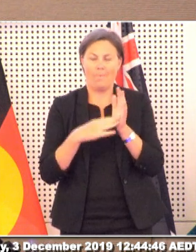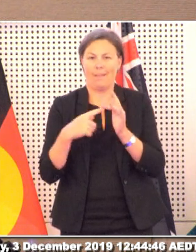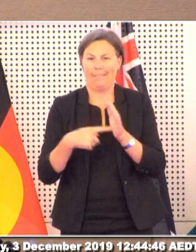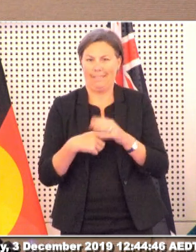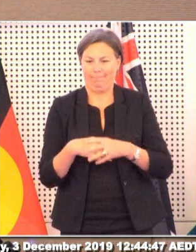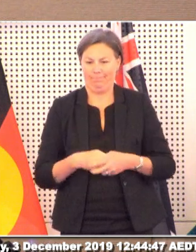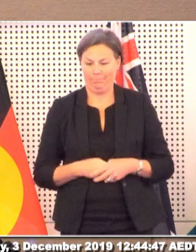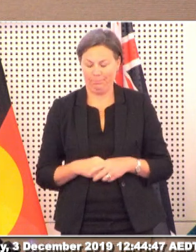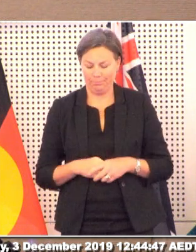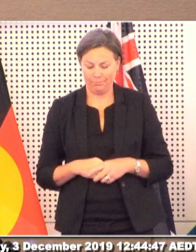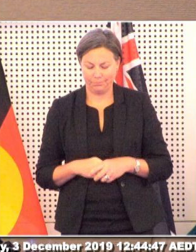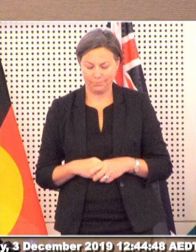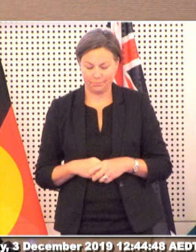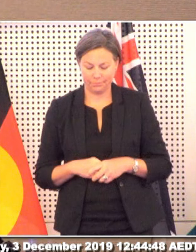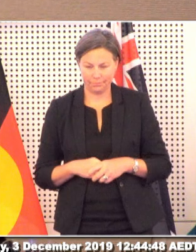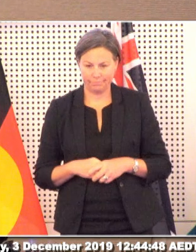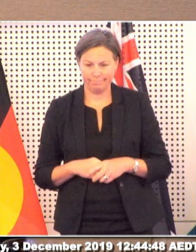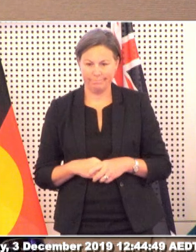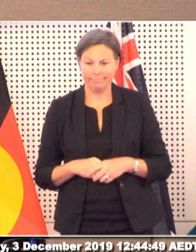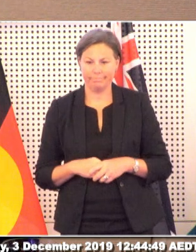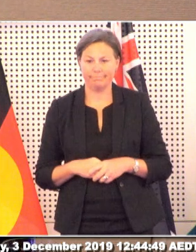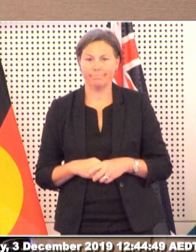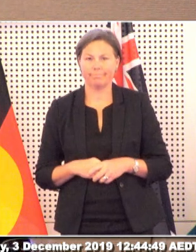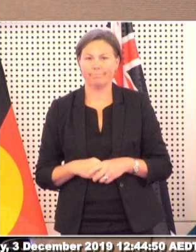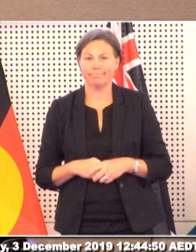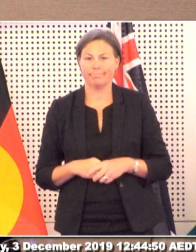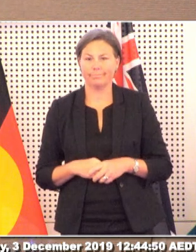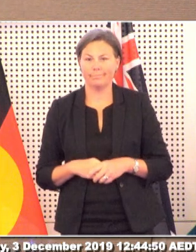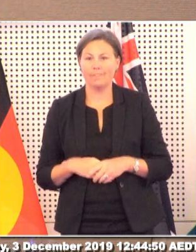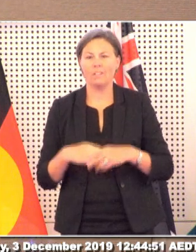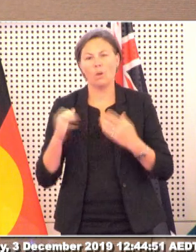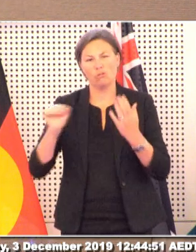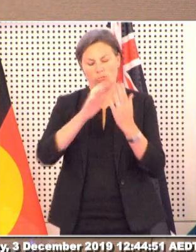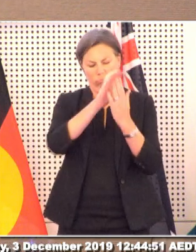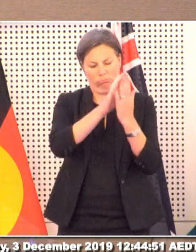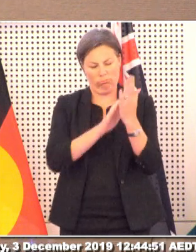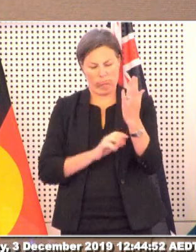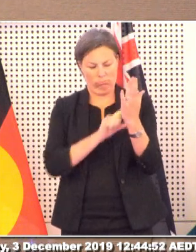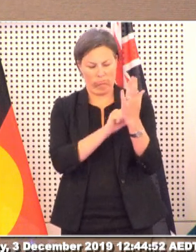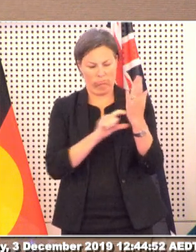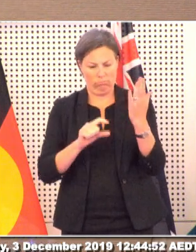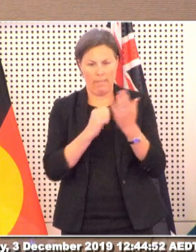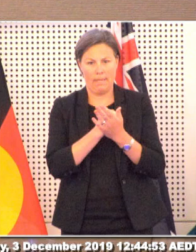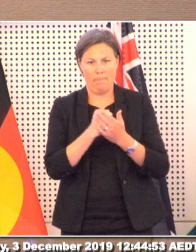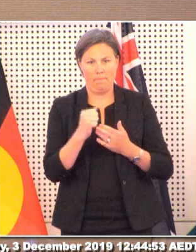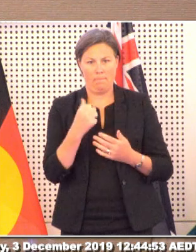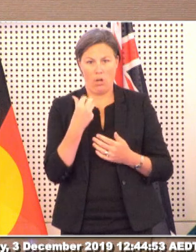Commissioners wish to follow. At paragraph 9, you set out the powers and duties and functions. Yes.